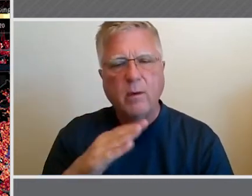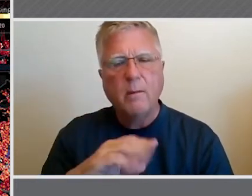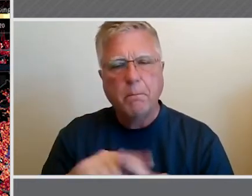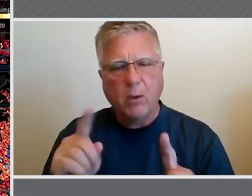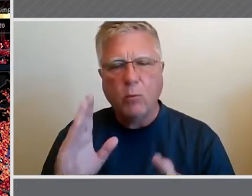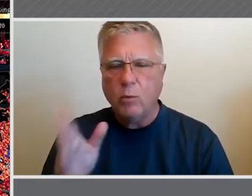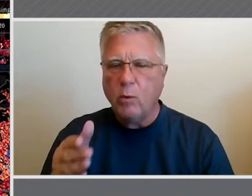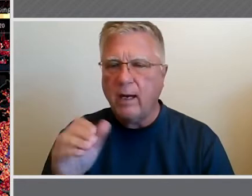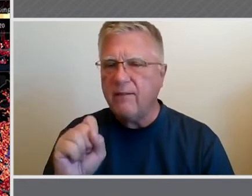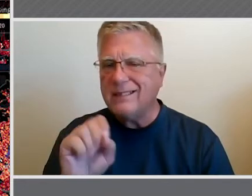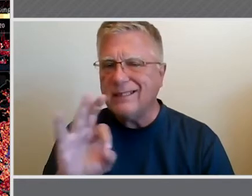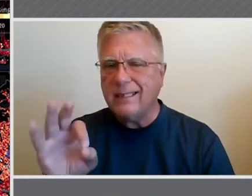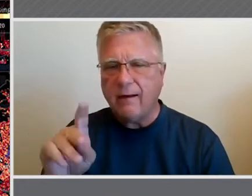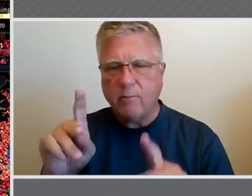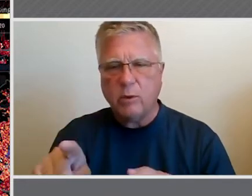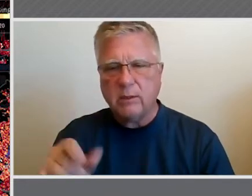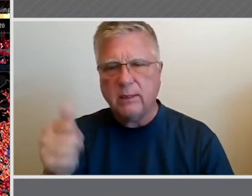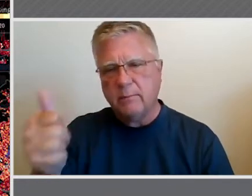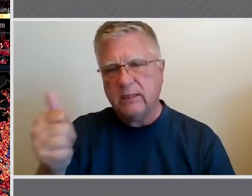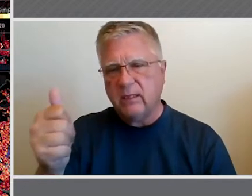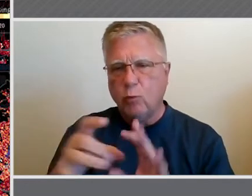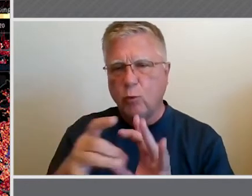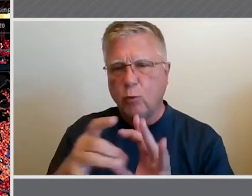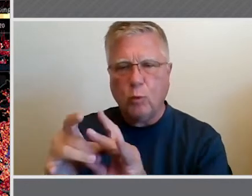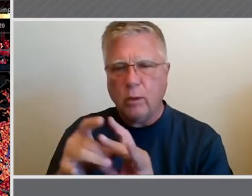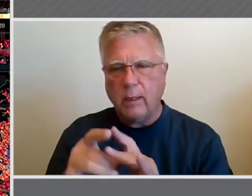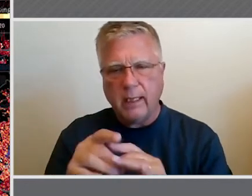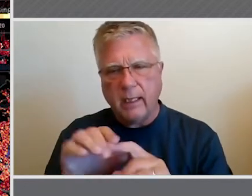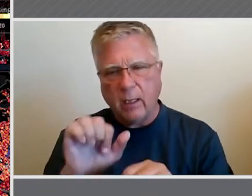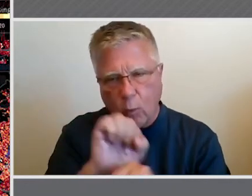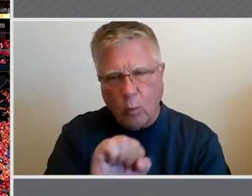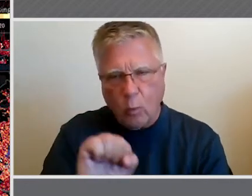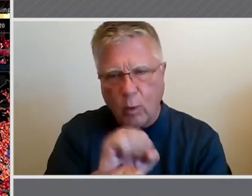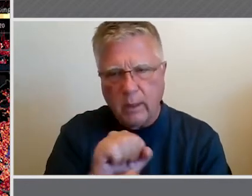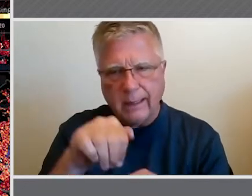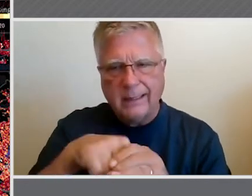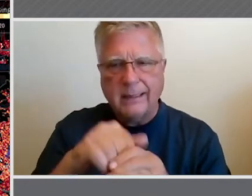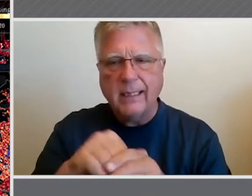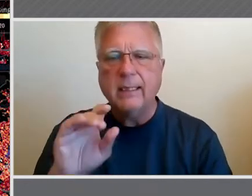to really coordinate these efforts within the commission and look at how the commission